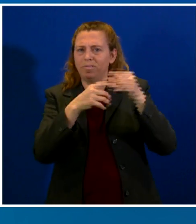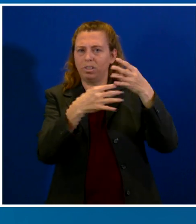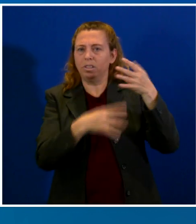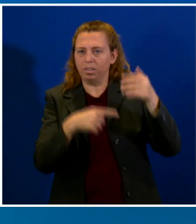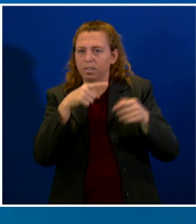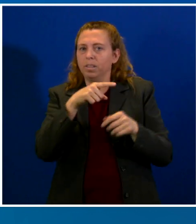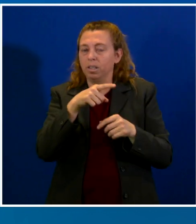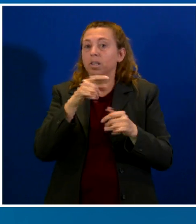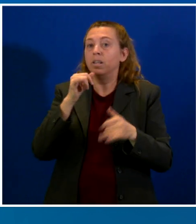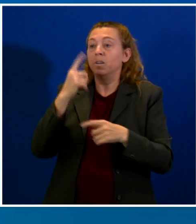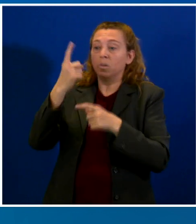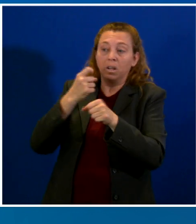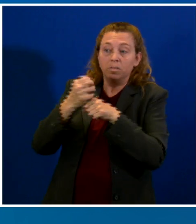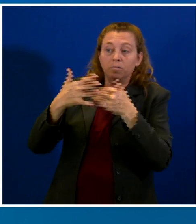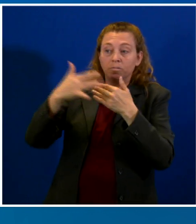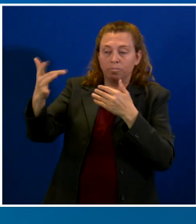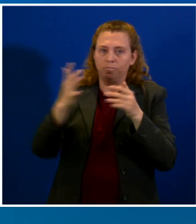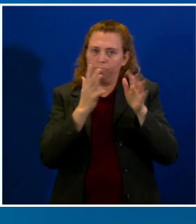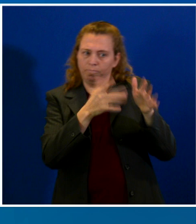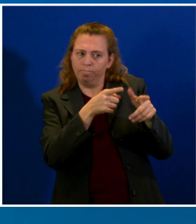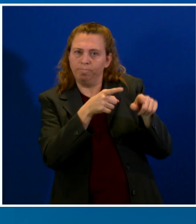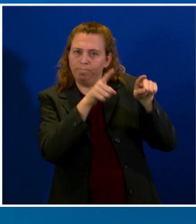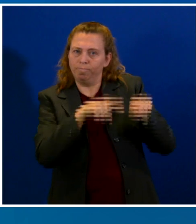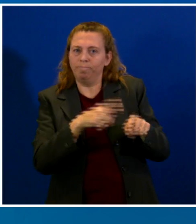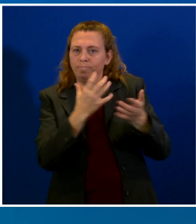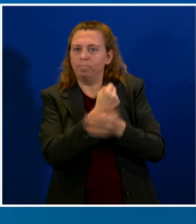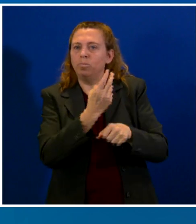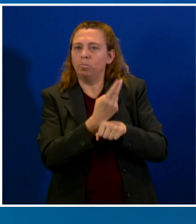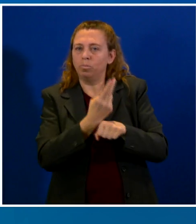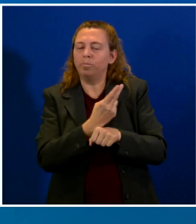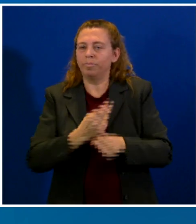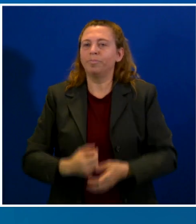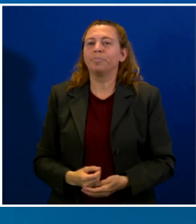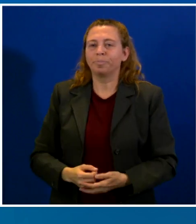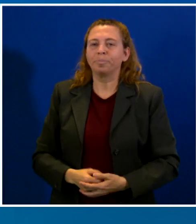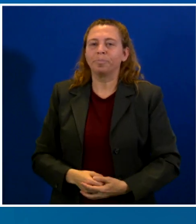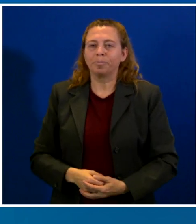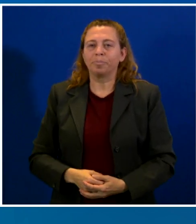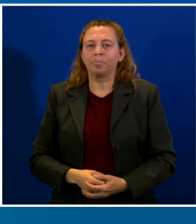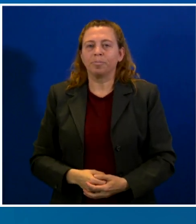We'll continue to share information and resources for families as they become available.